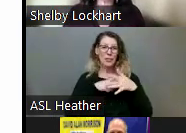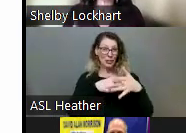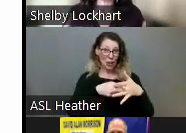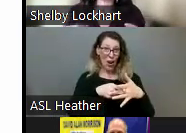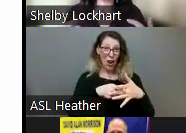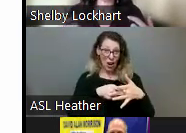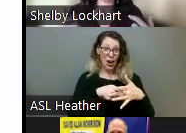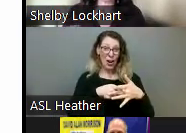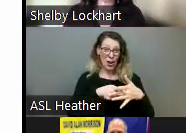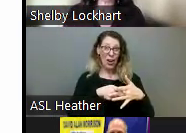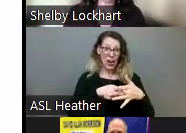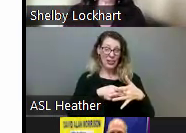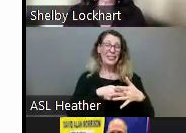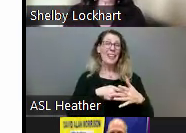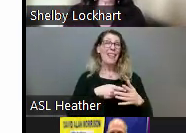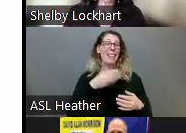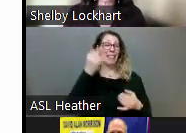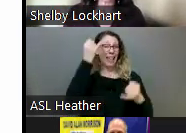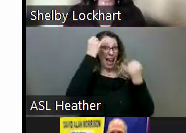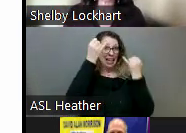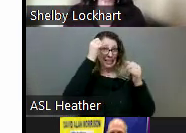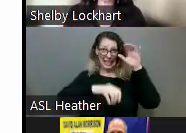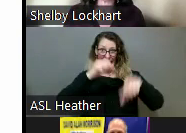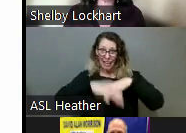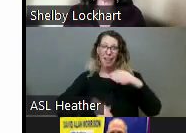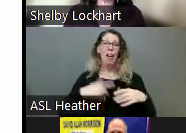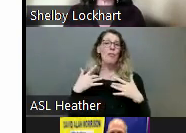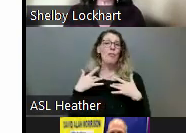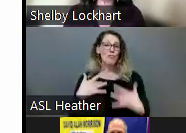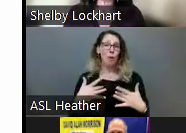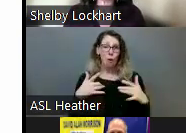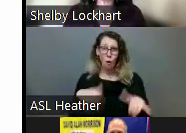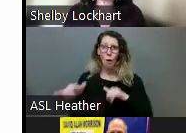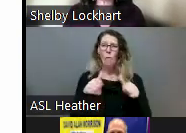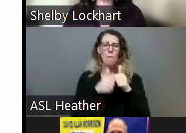it's the idea that you bring to the table, the norm every time you meet;